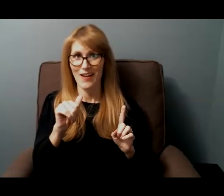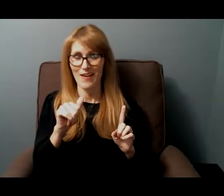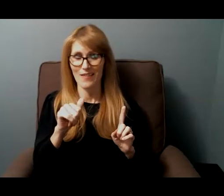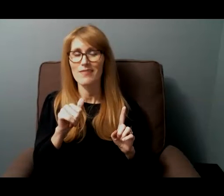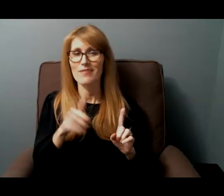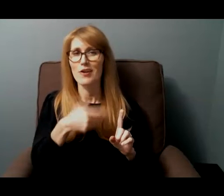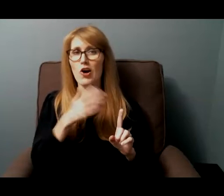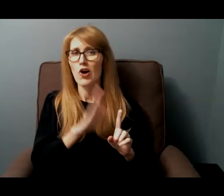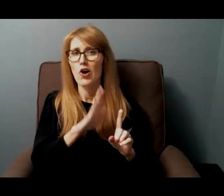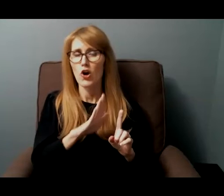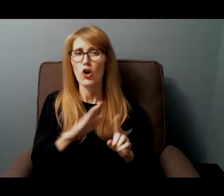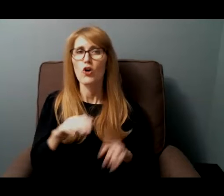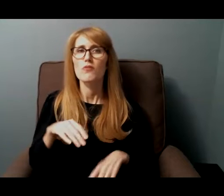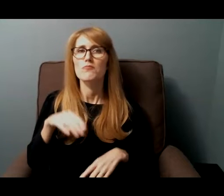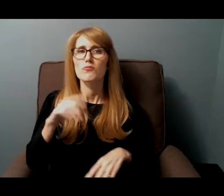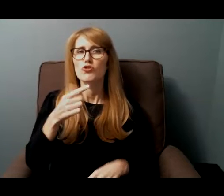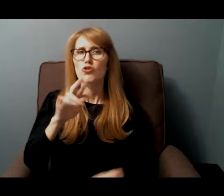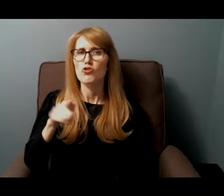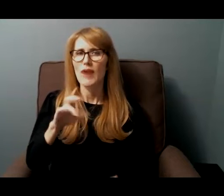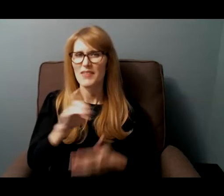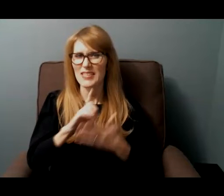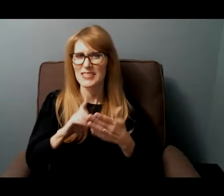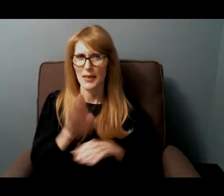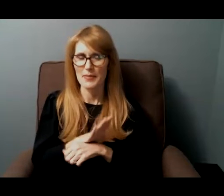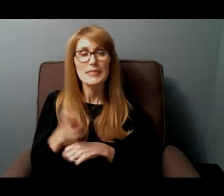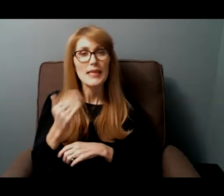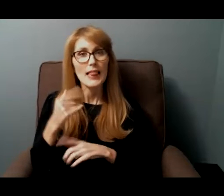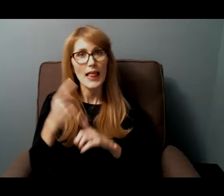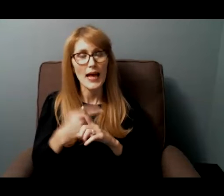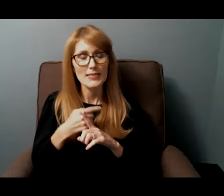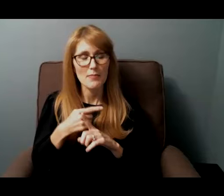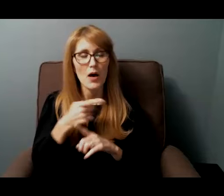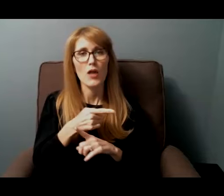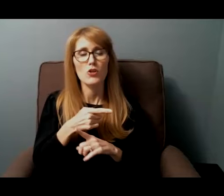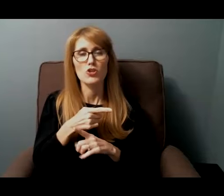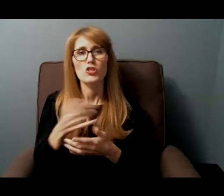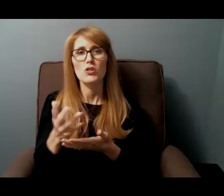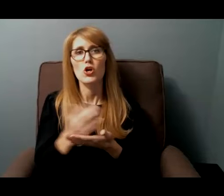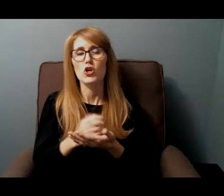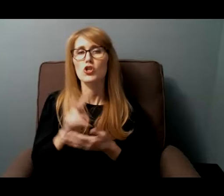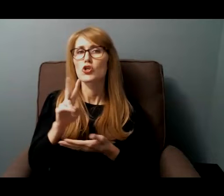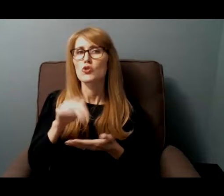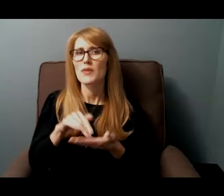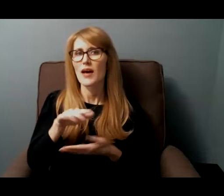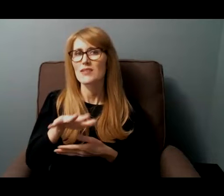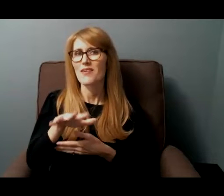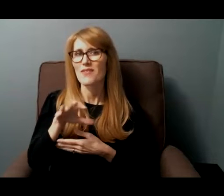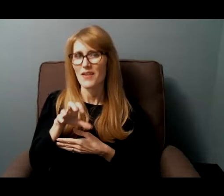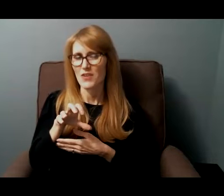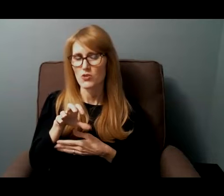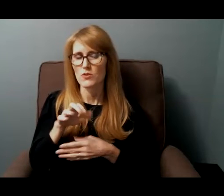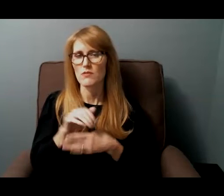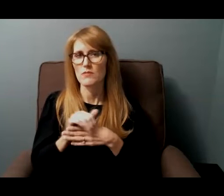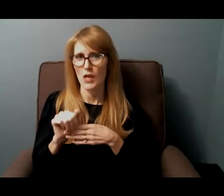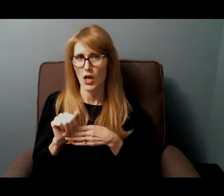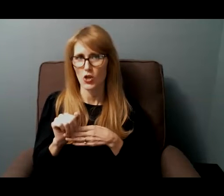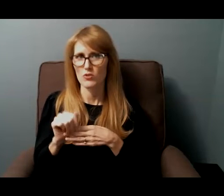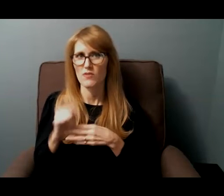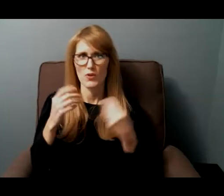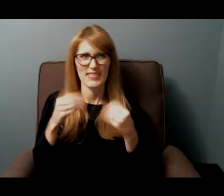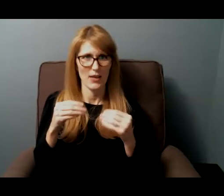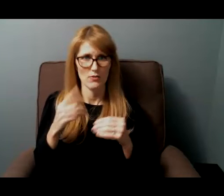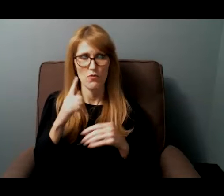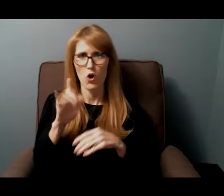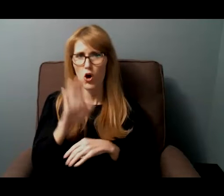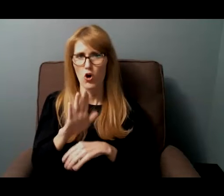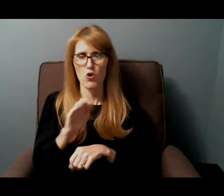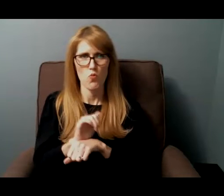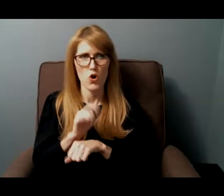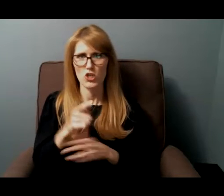last month she brought in $2500 in sales from all of the billable work she did. And she spent